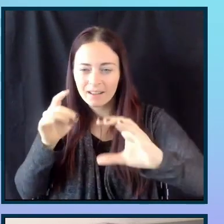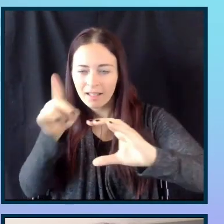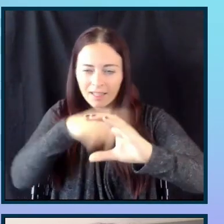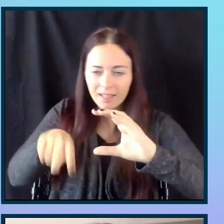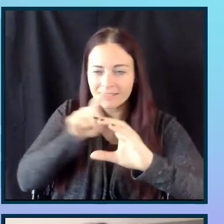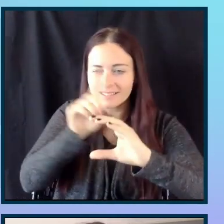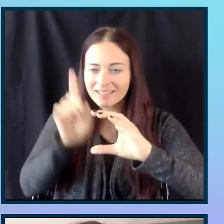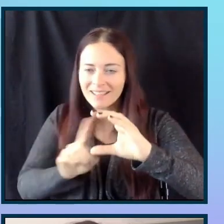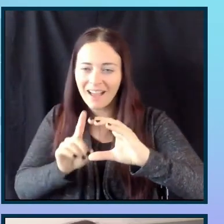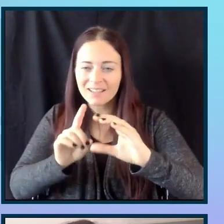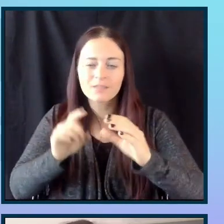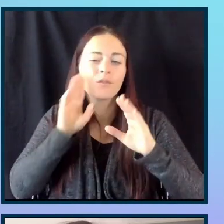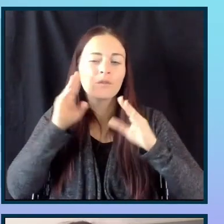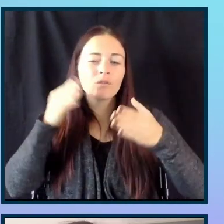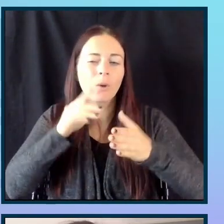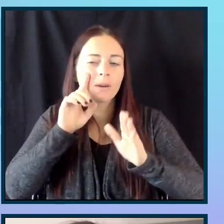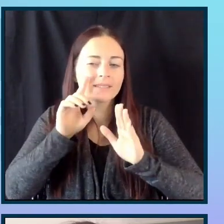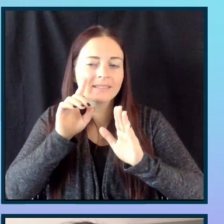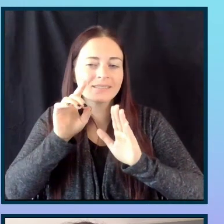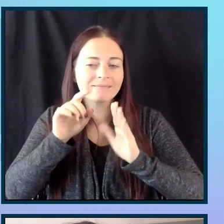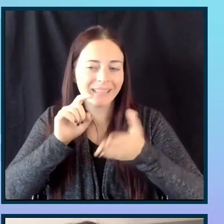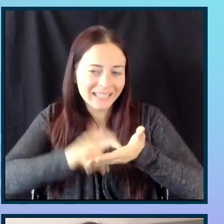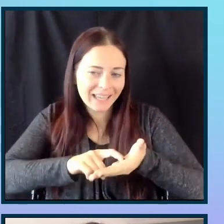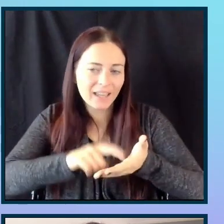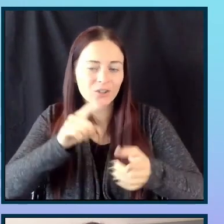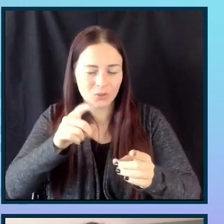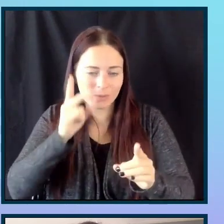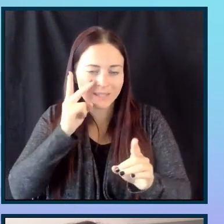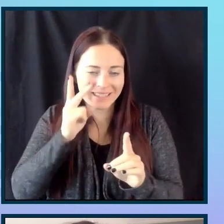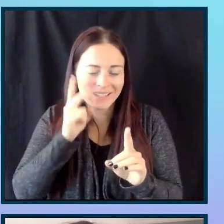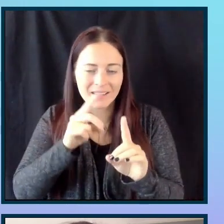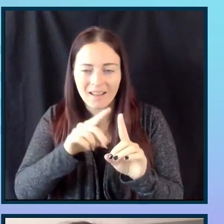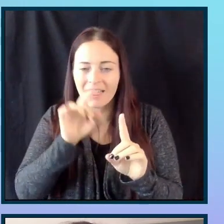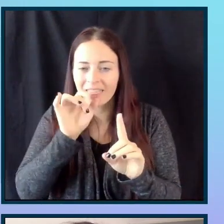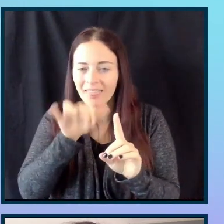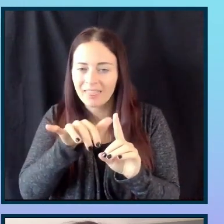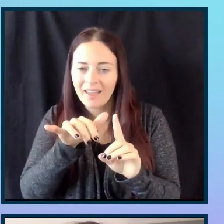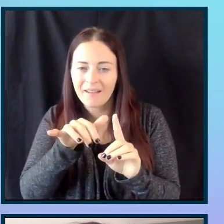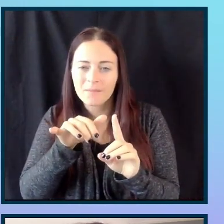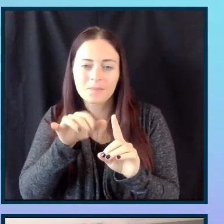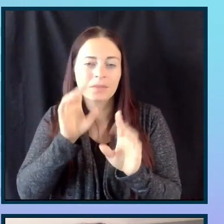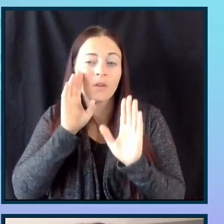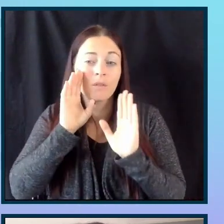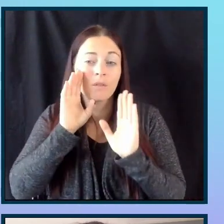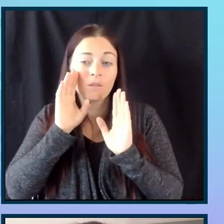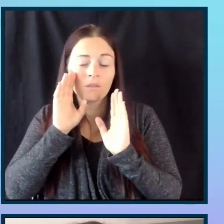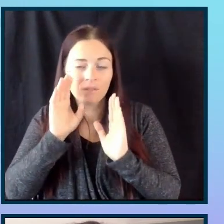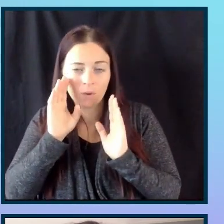And that's where the second bullet comes in. The focus indicator needs to be at least as large